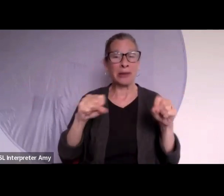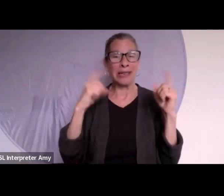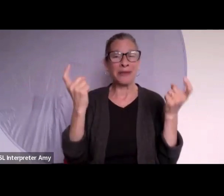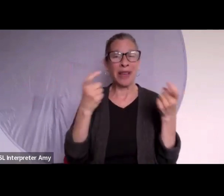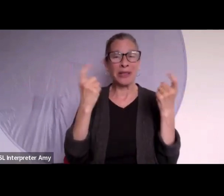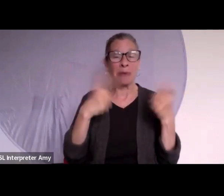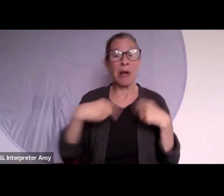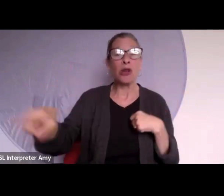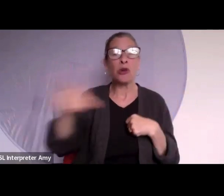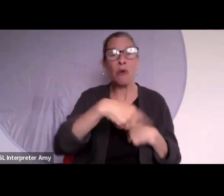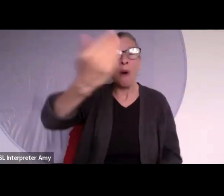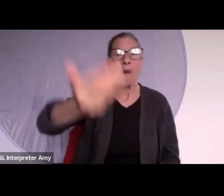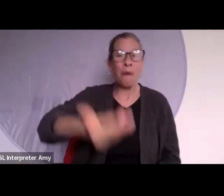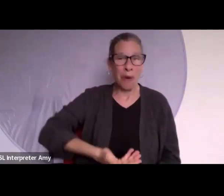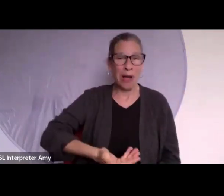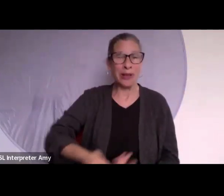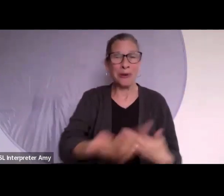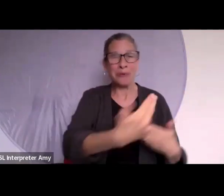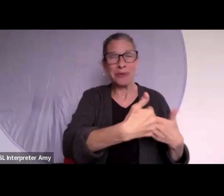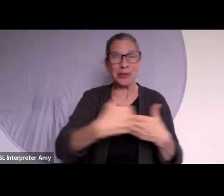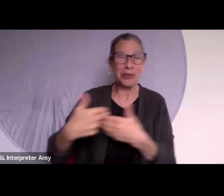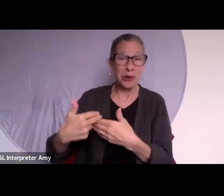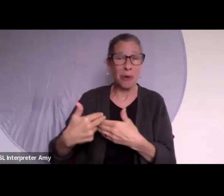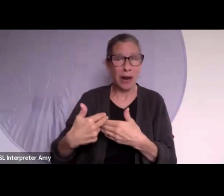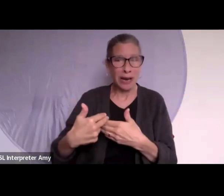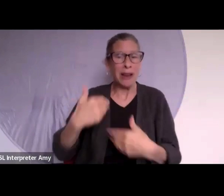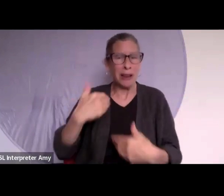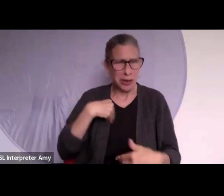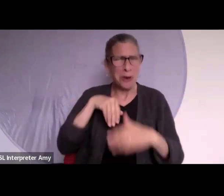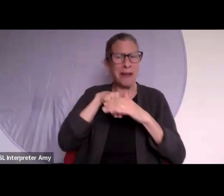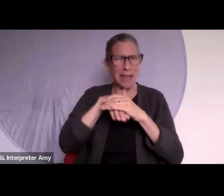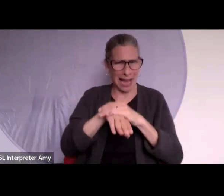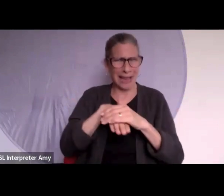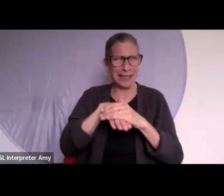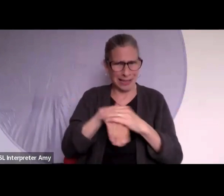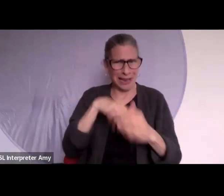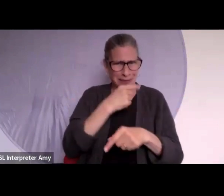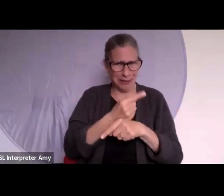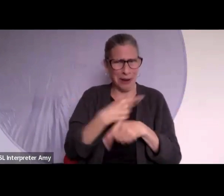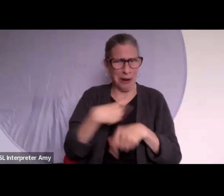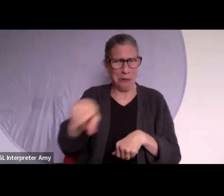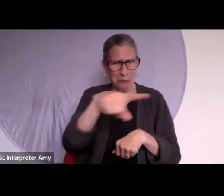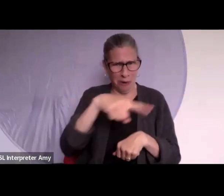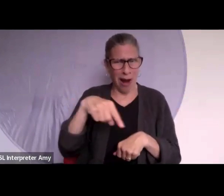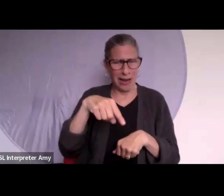welcome. And I know you've been given access through a code,